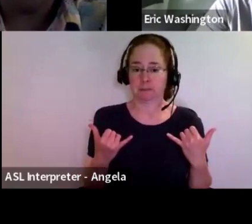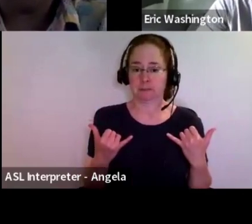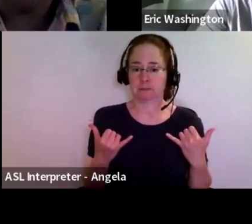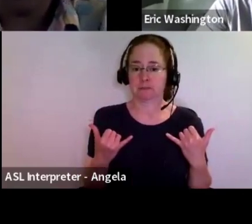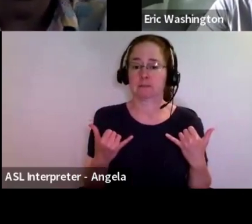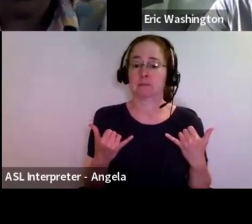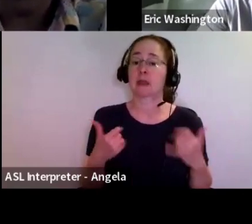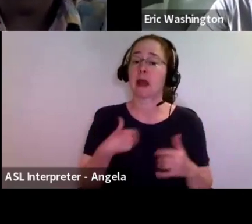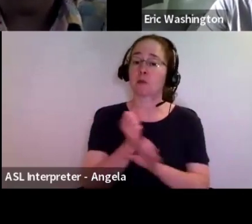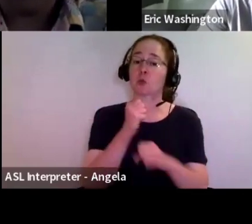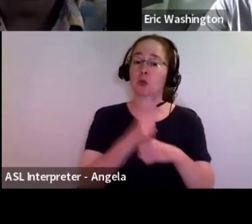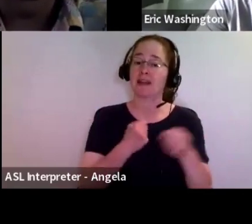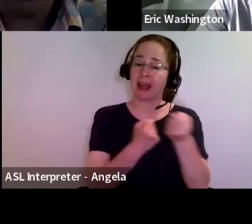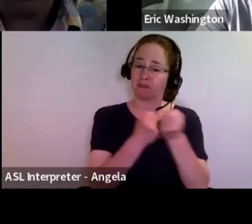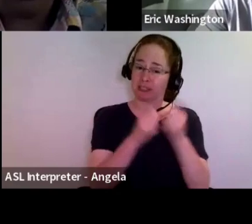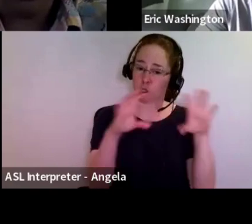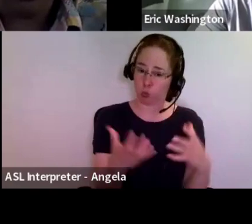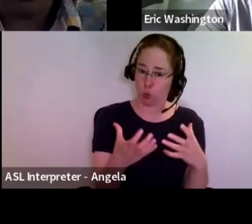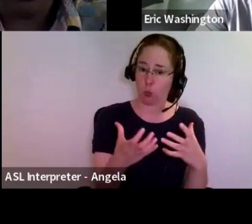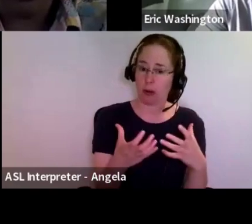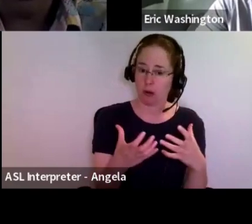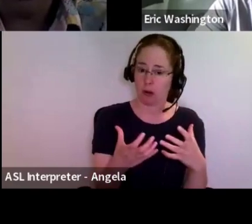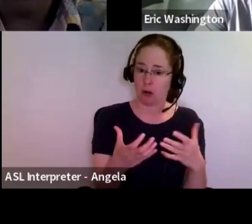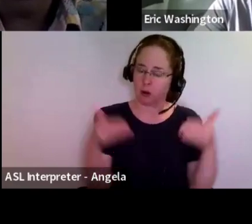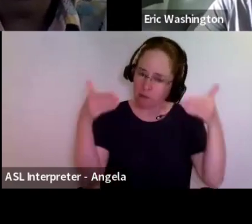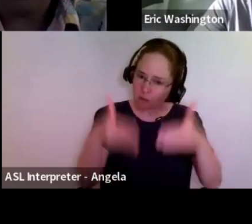of creating an advocacy group that focuses on transportation